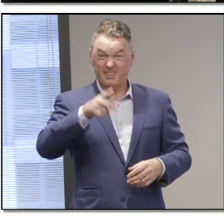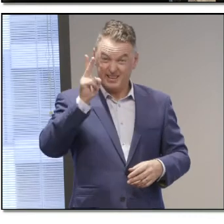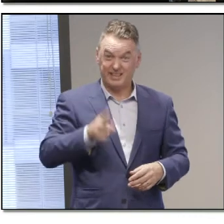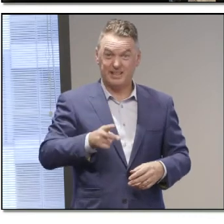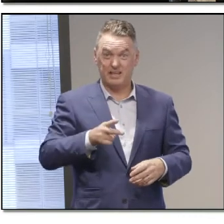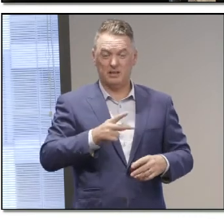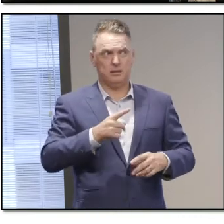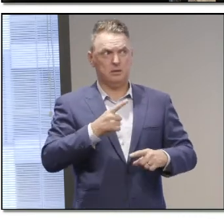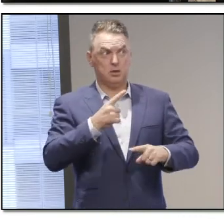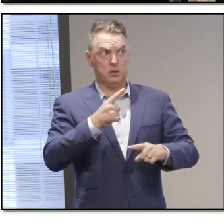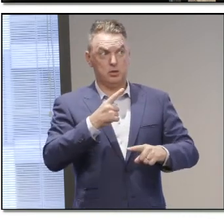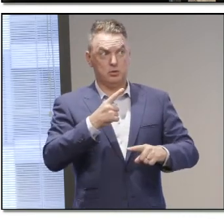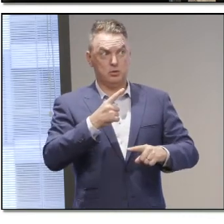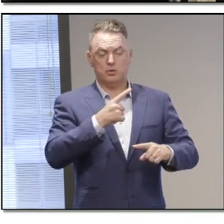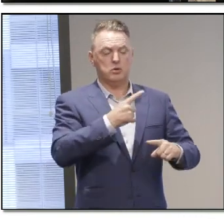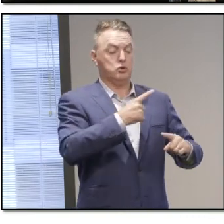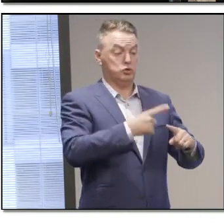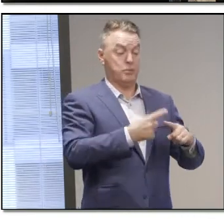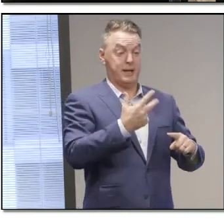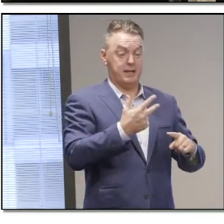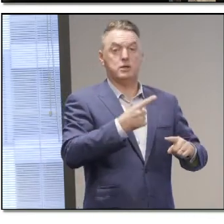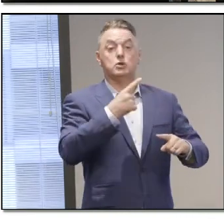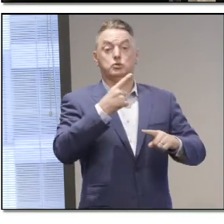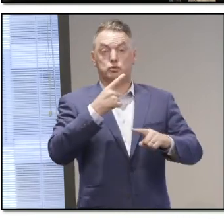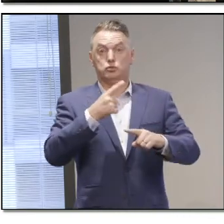actually doubles to 18 months and doubles to five and then doubles again to adult life,